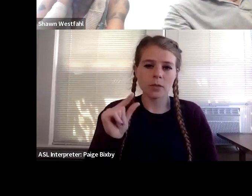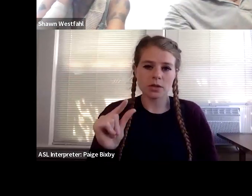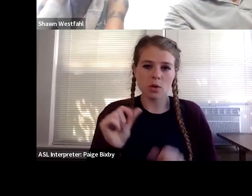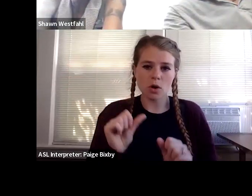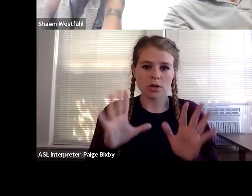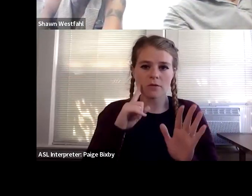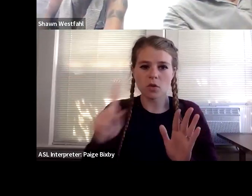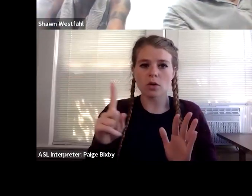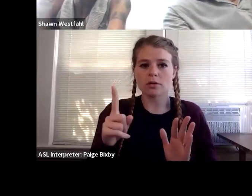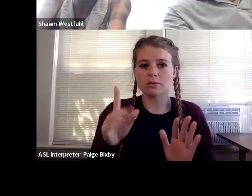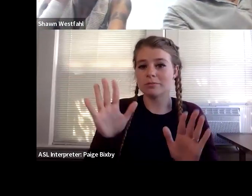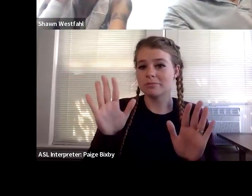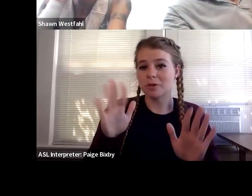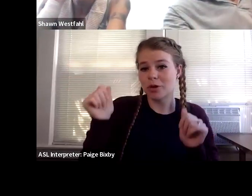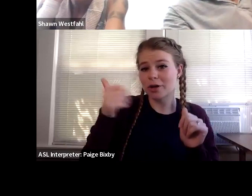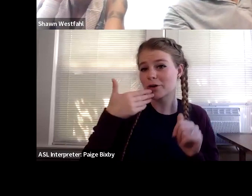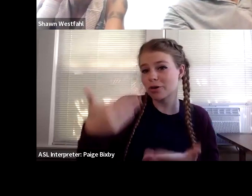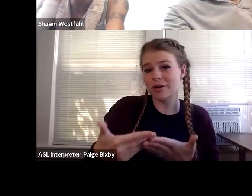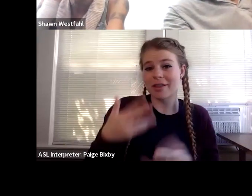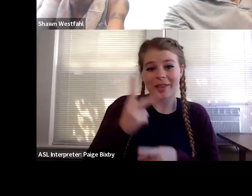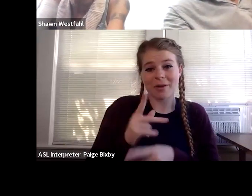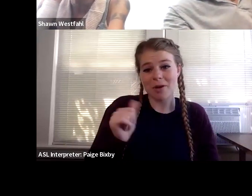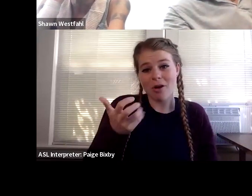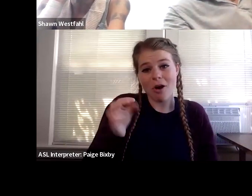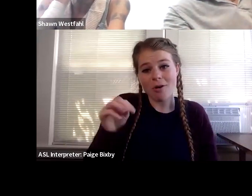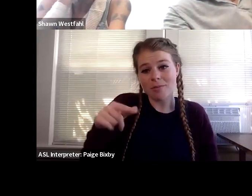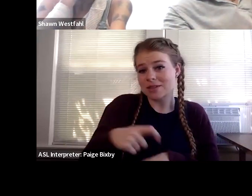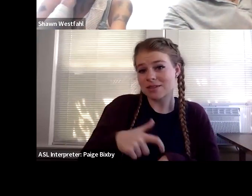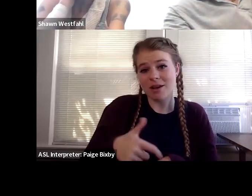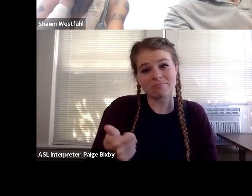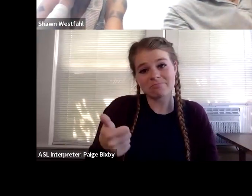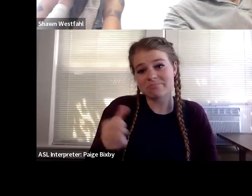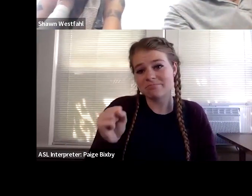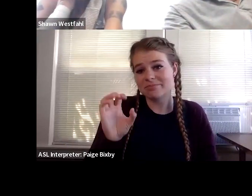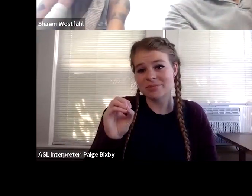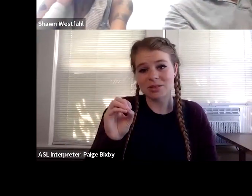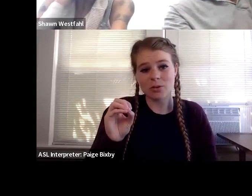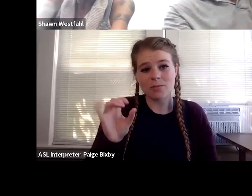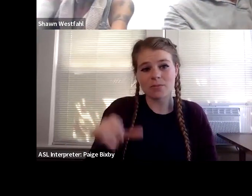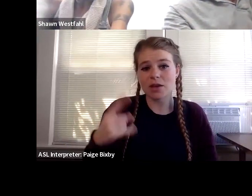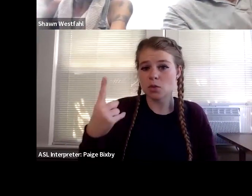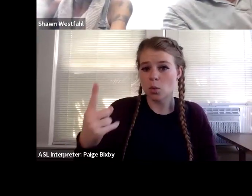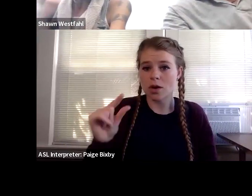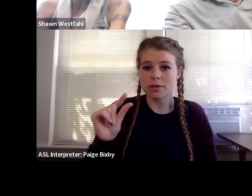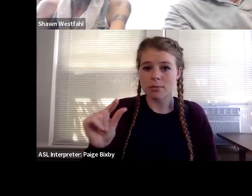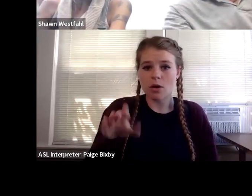they kept my arm this time. So you know, like that's you know, one small step for normalcy,